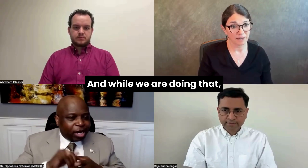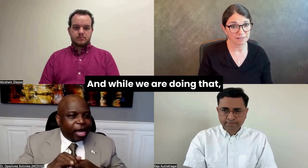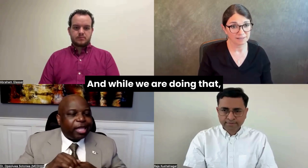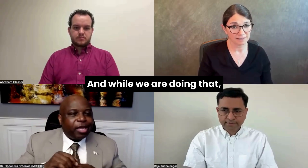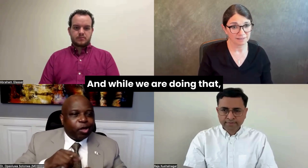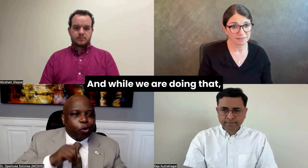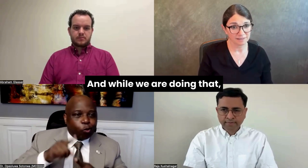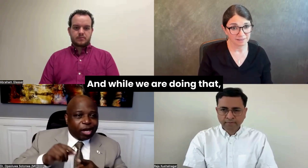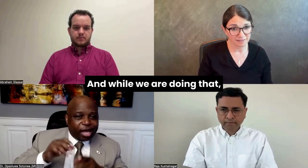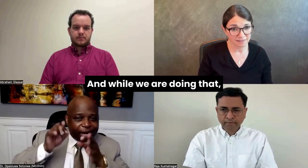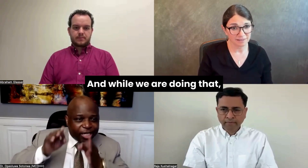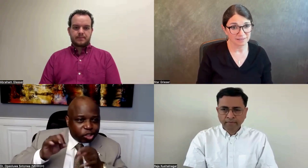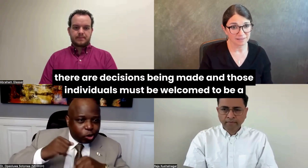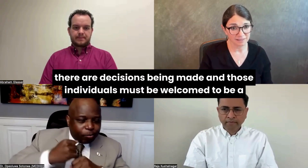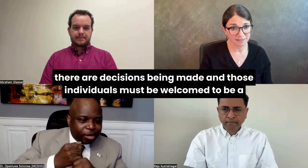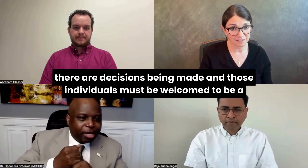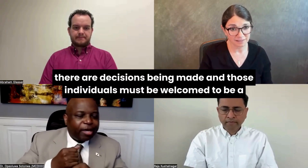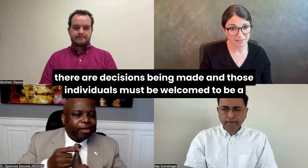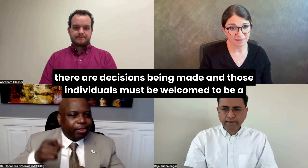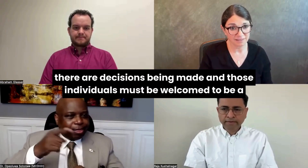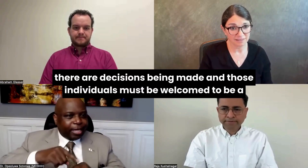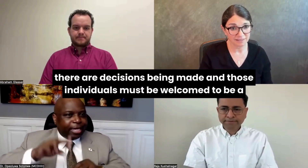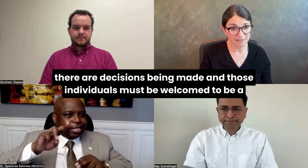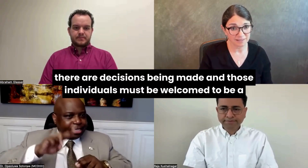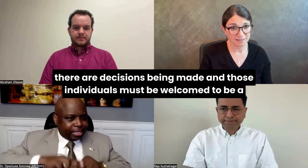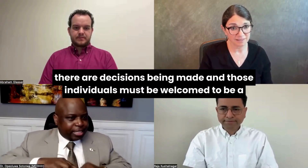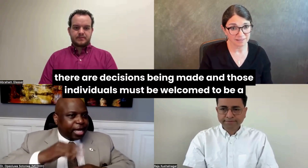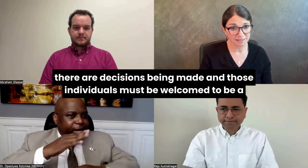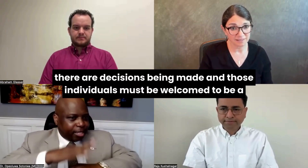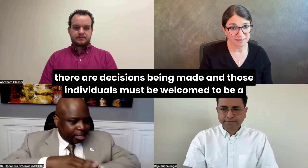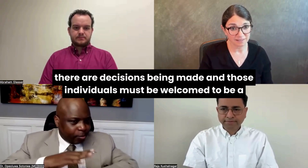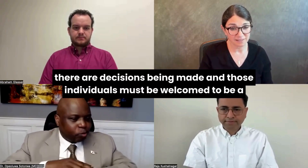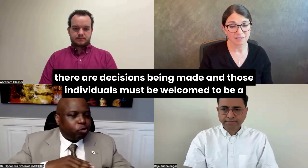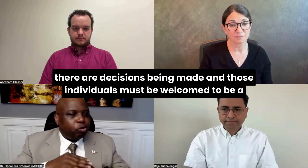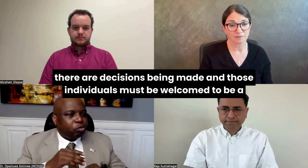there are decisions being made and those individuals must be welcomed to be a